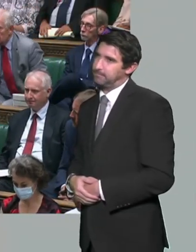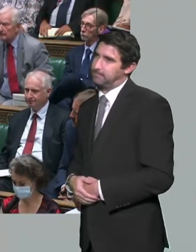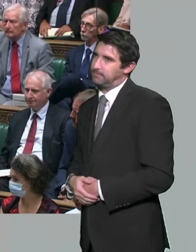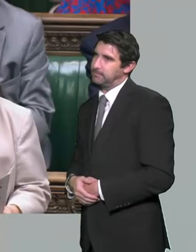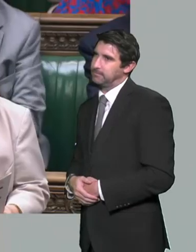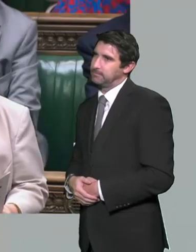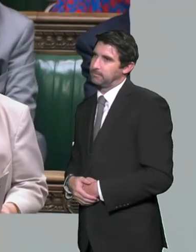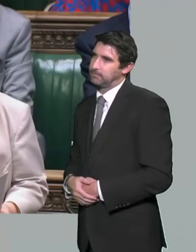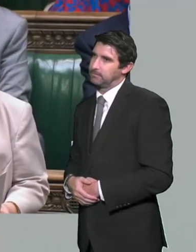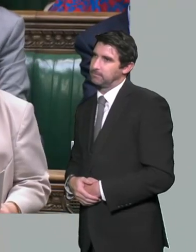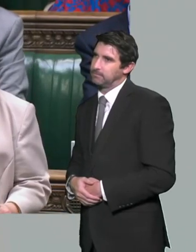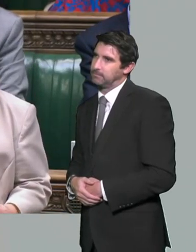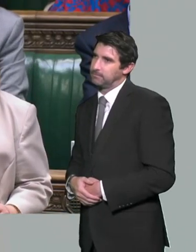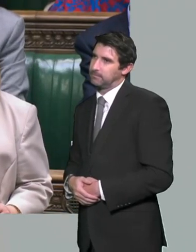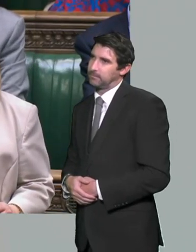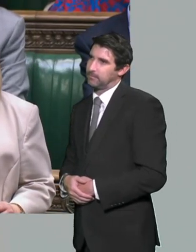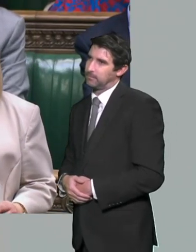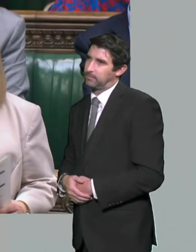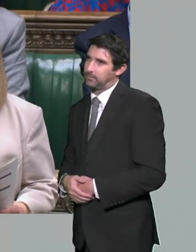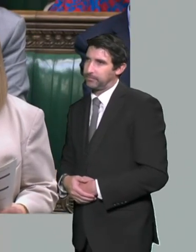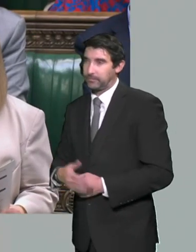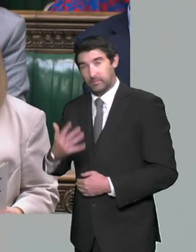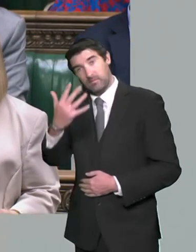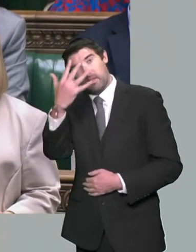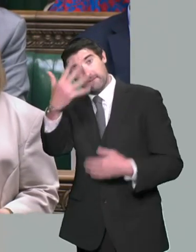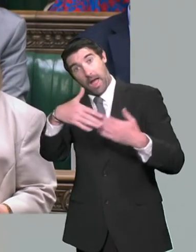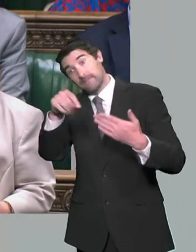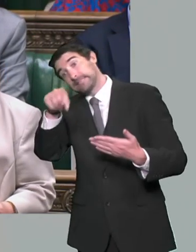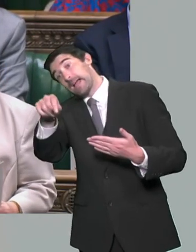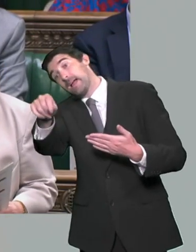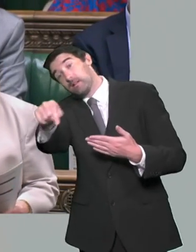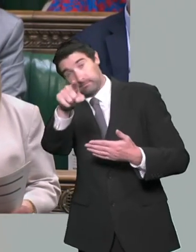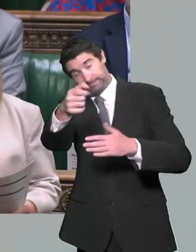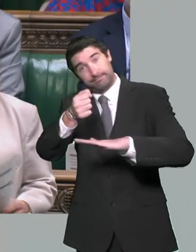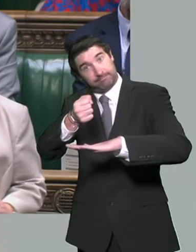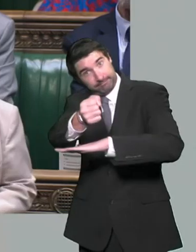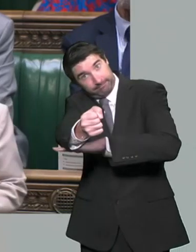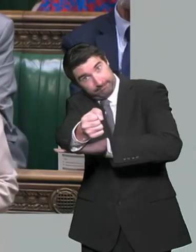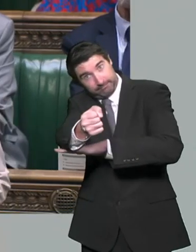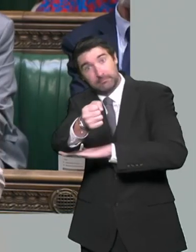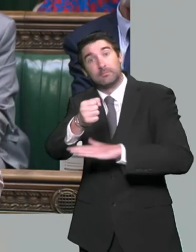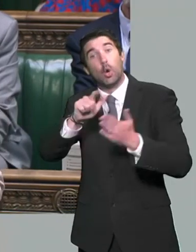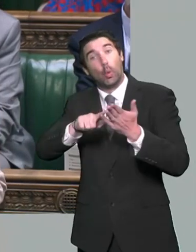In just five days, rail passengers across the UK and in the north-east will face huge